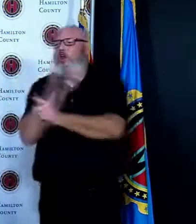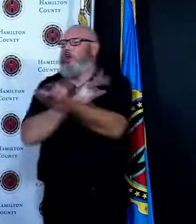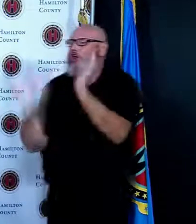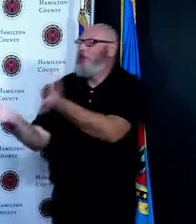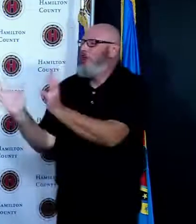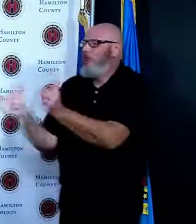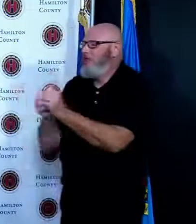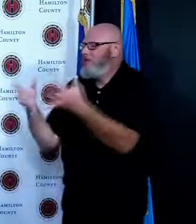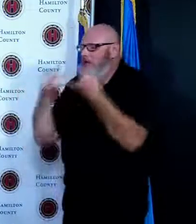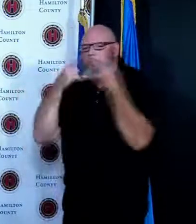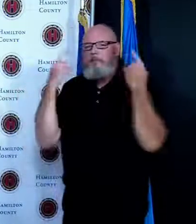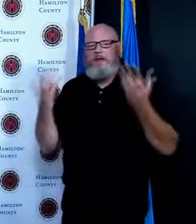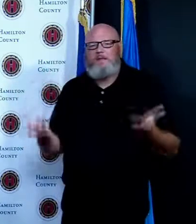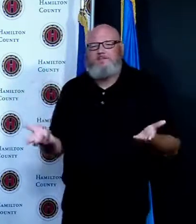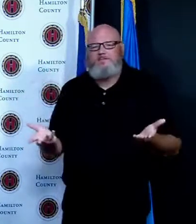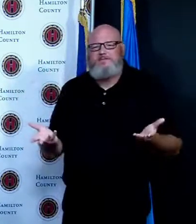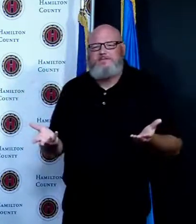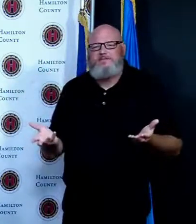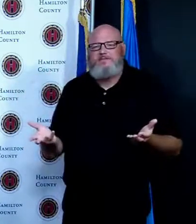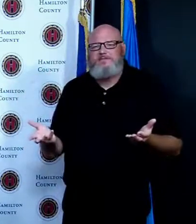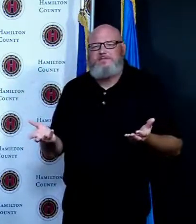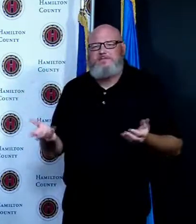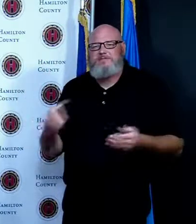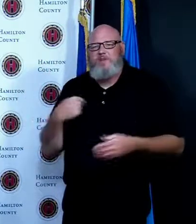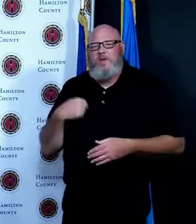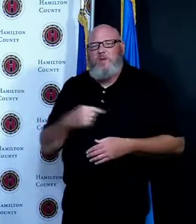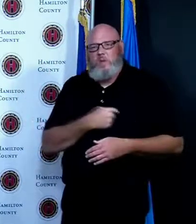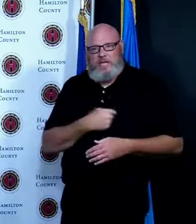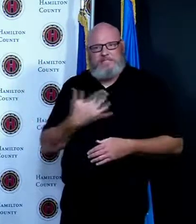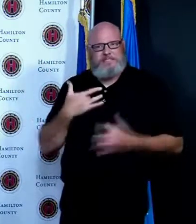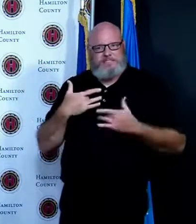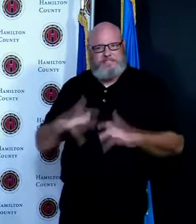we tend to let our guard down you know you hear the logic that outside kind of keeps the virus